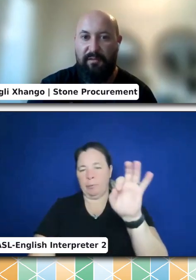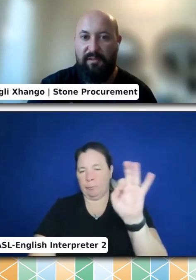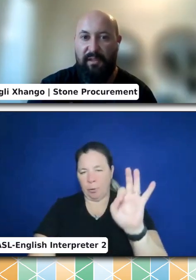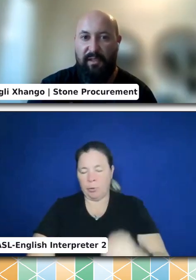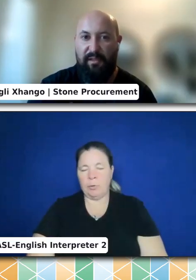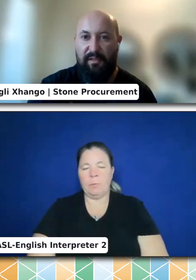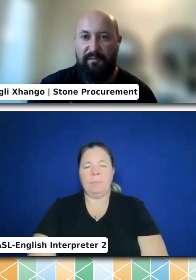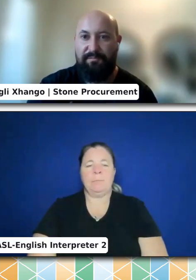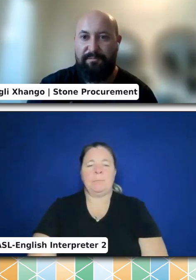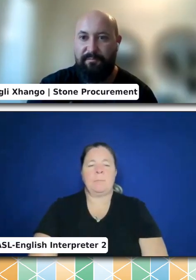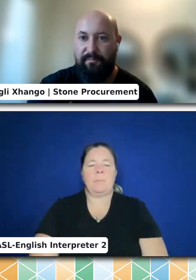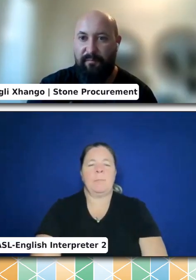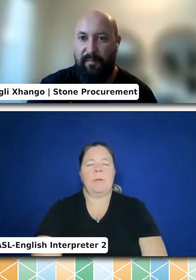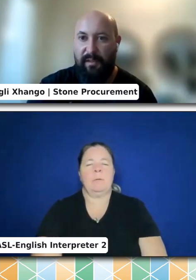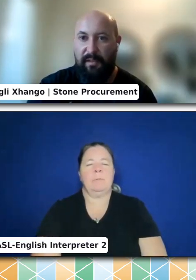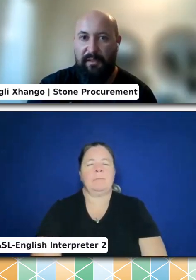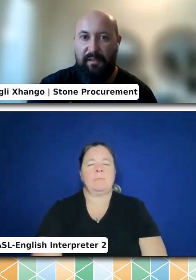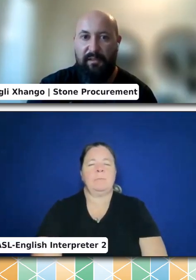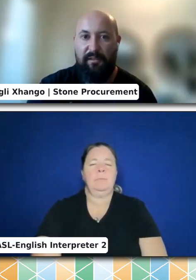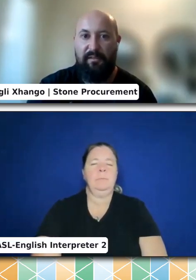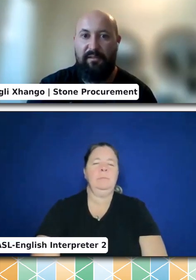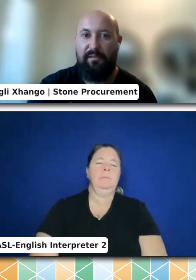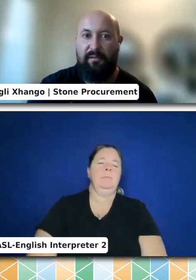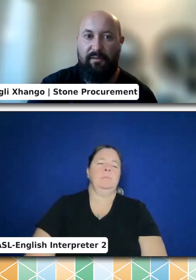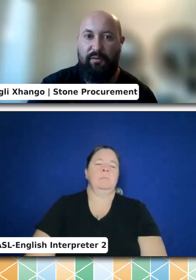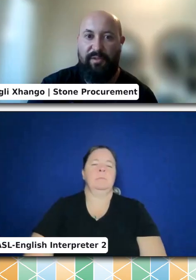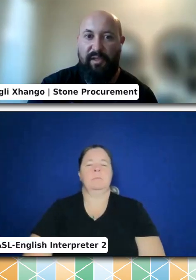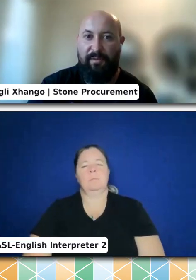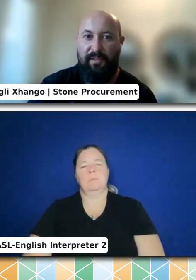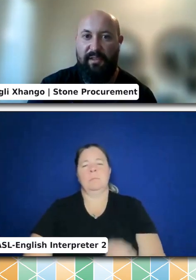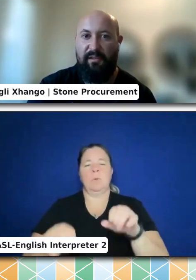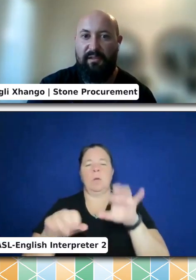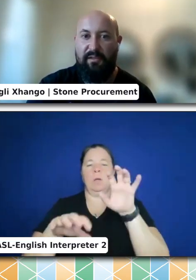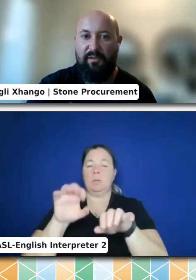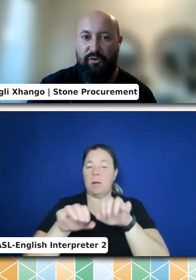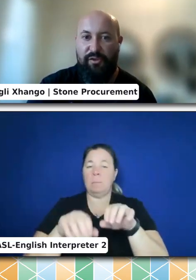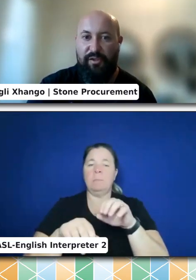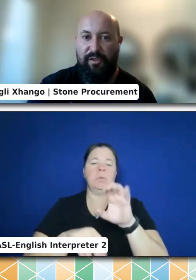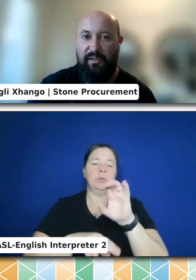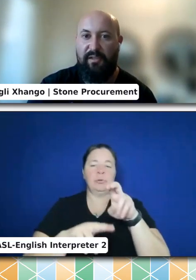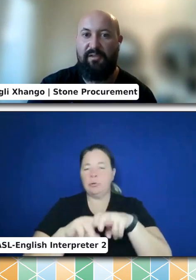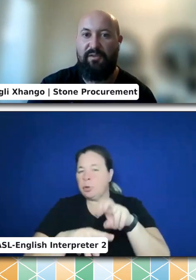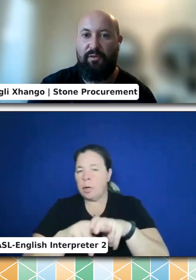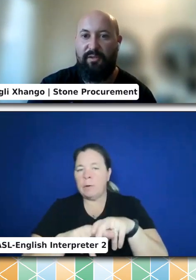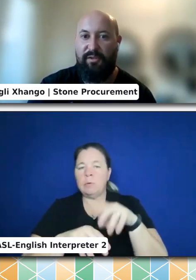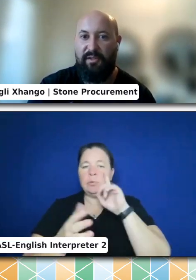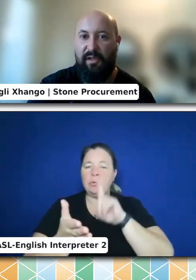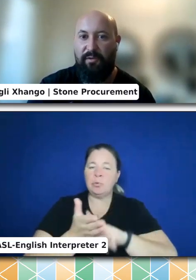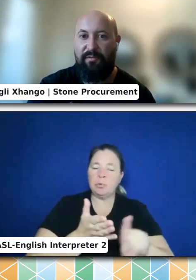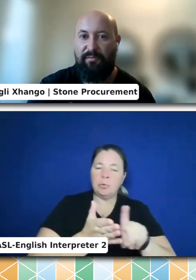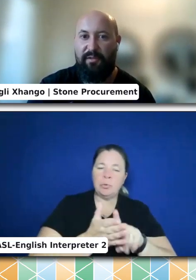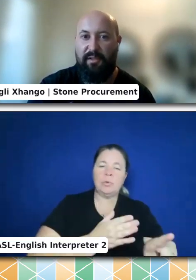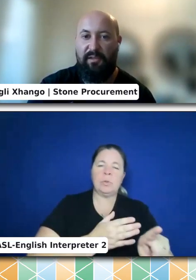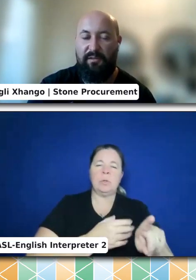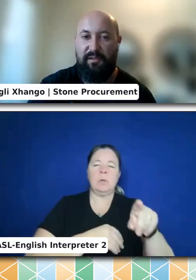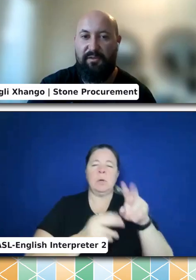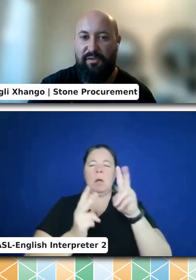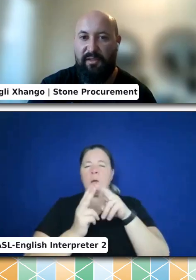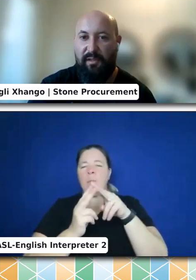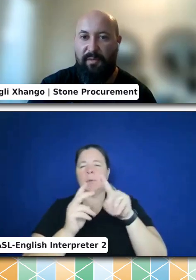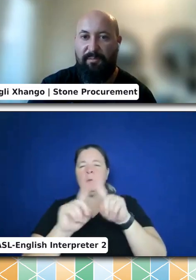Side. You'd be typing it in, searching in there, so there is a couple of different, uh, tenders that come up.